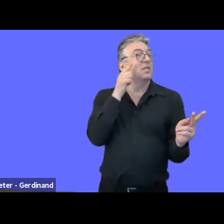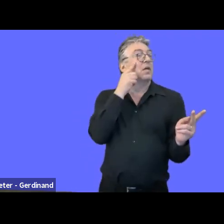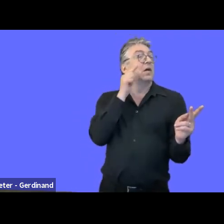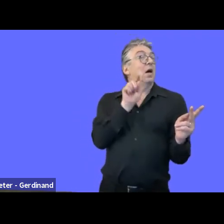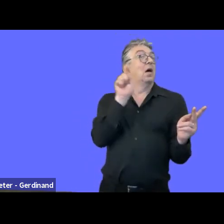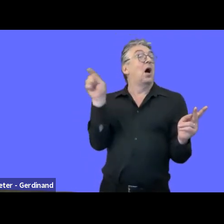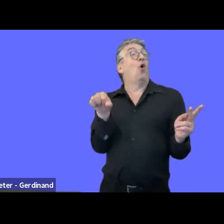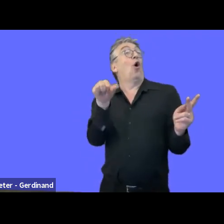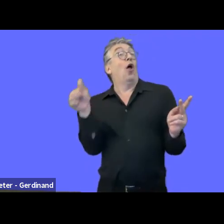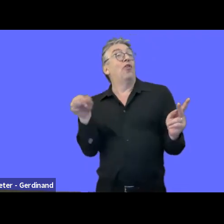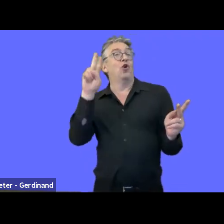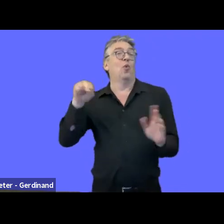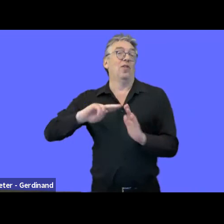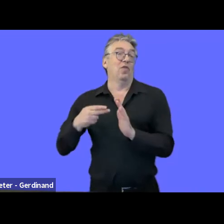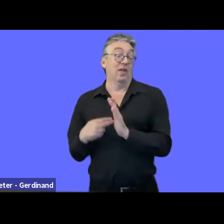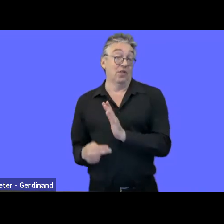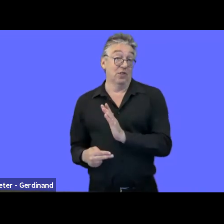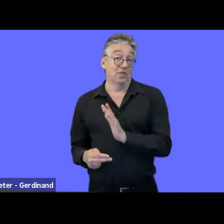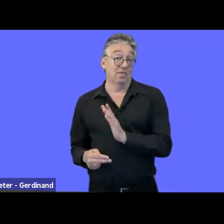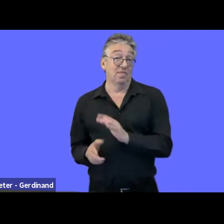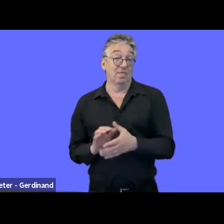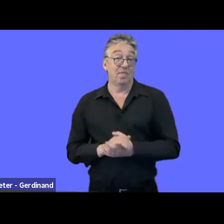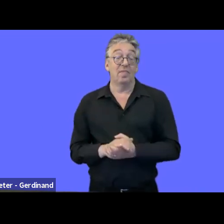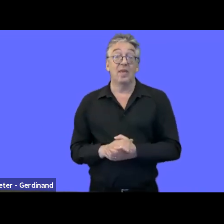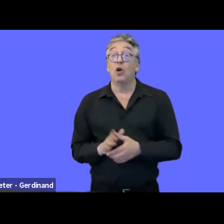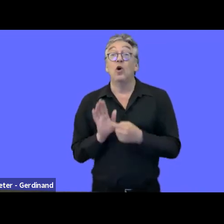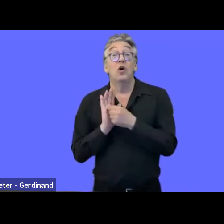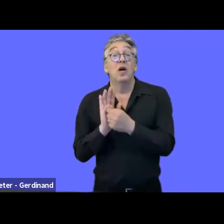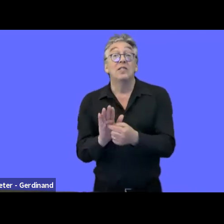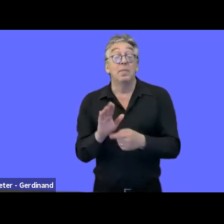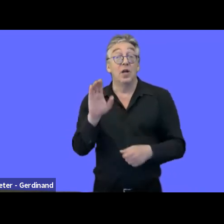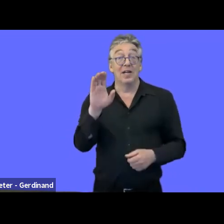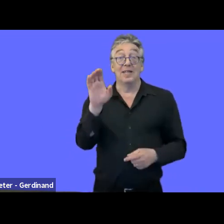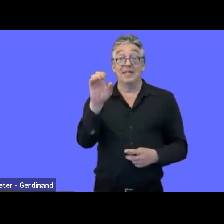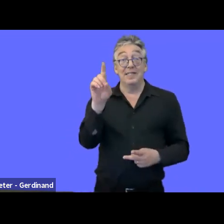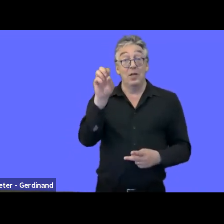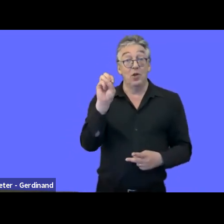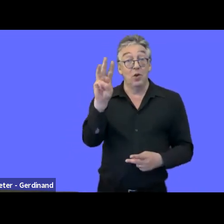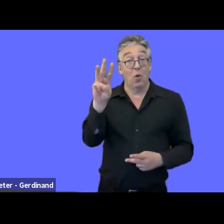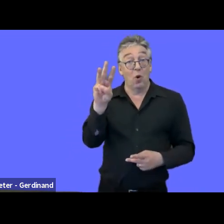with the different inquiries made by the CEDAW in different countries